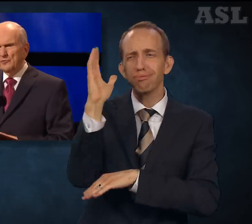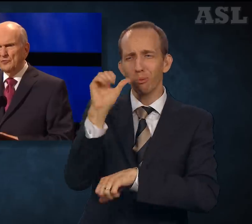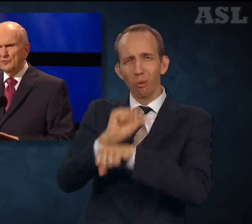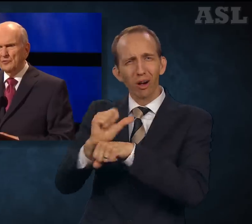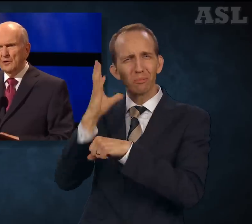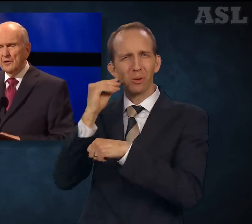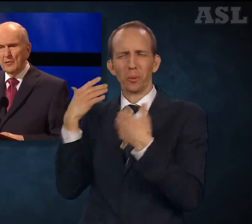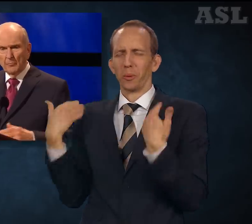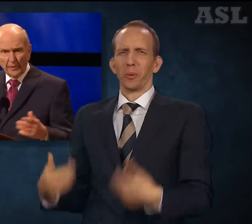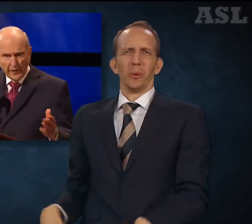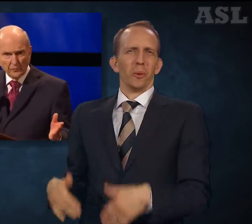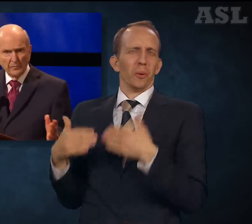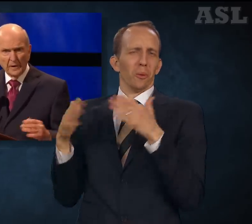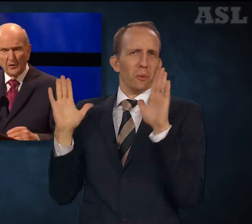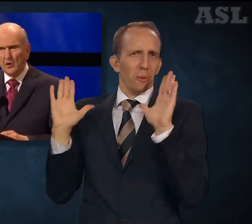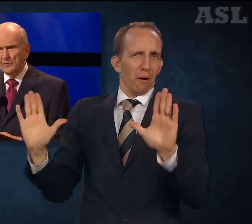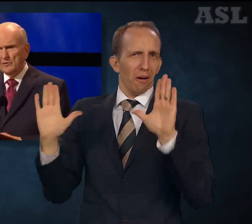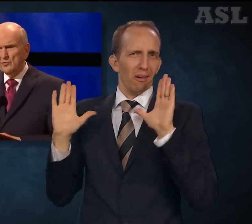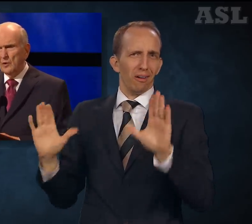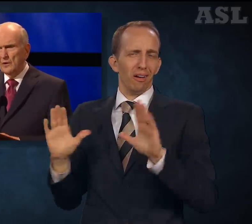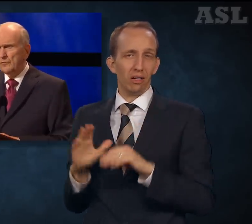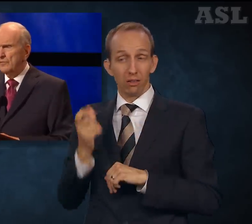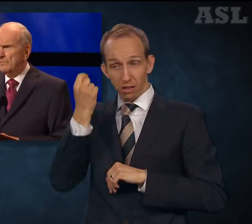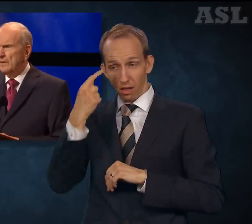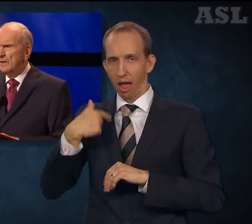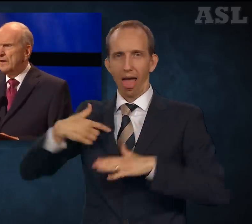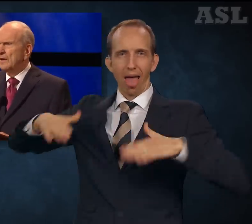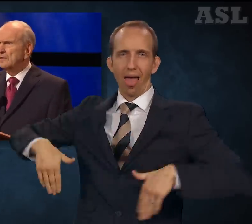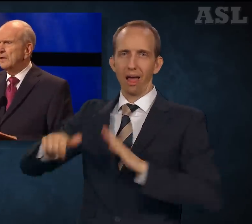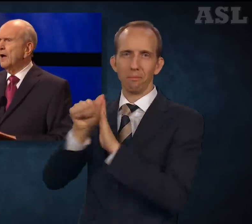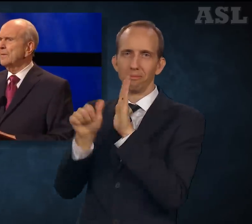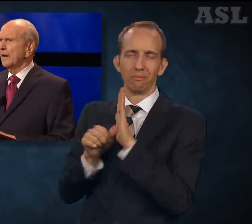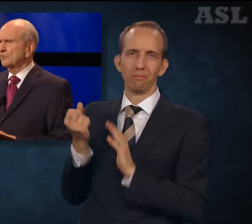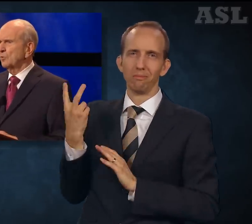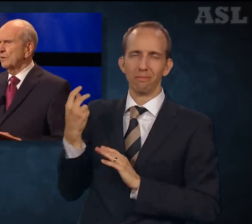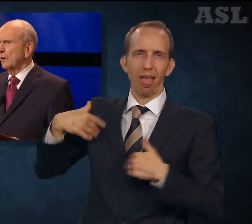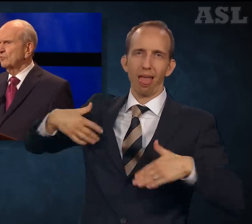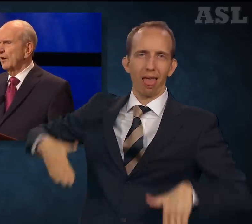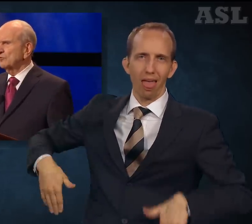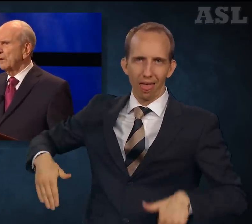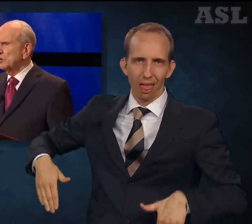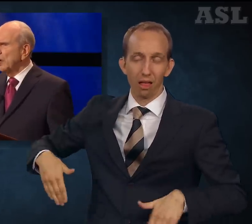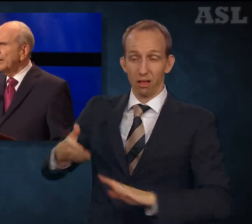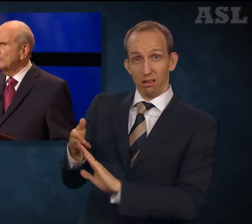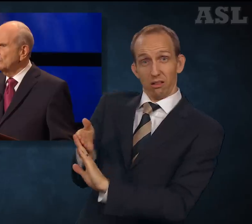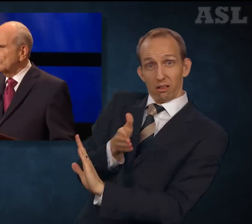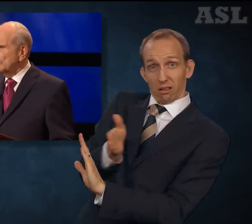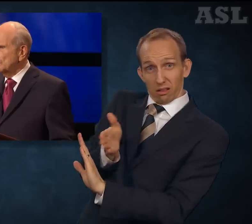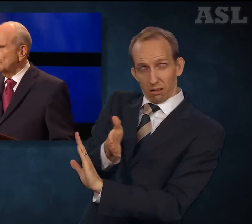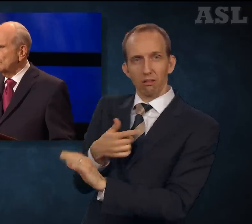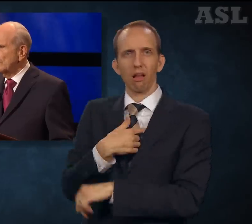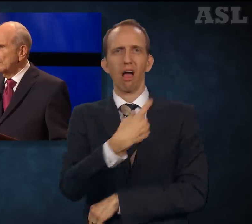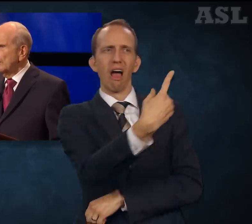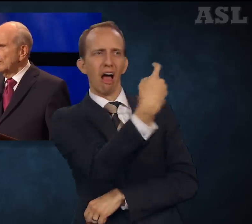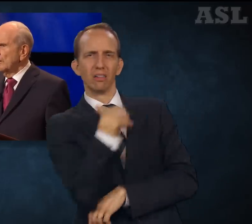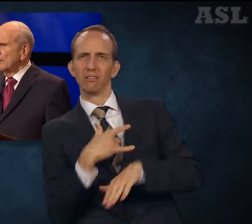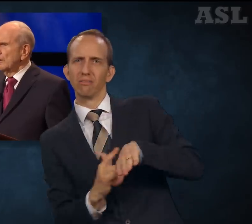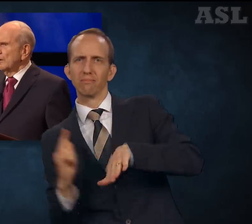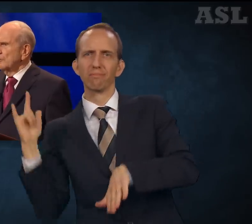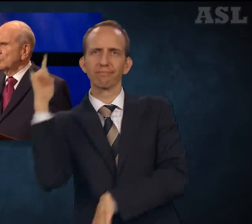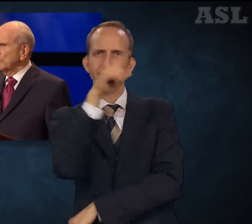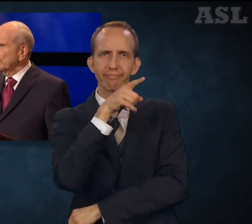THESE WONDERFUL PROFESSIONAL